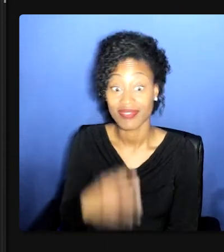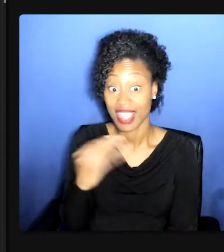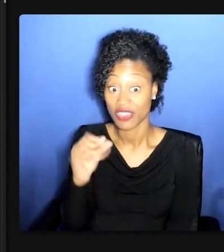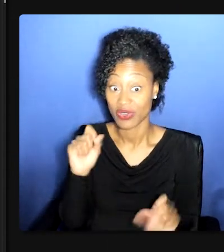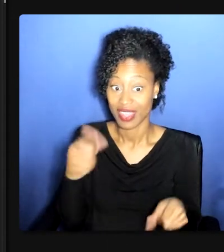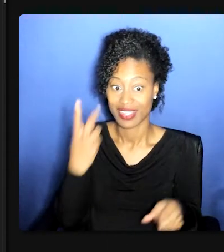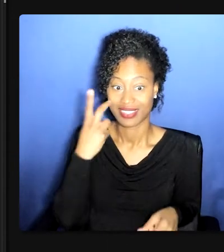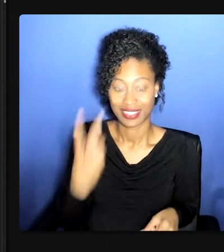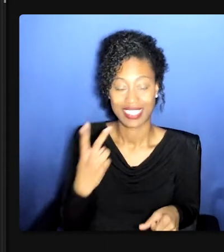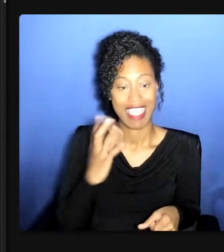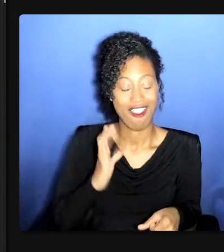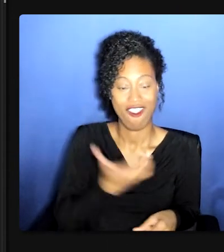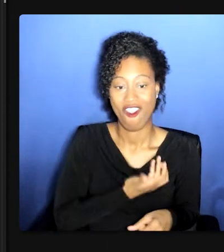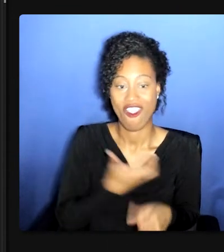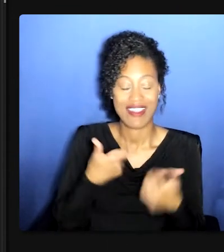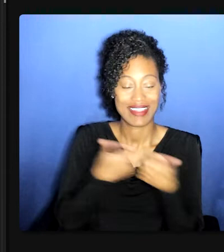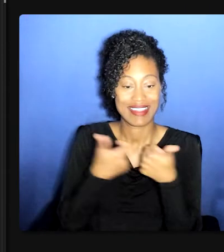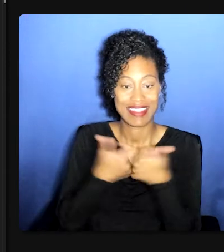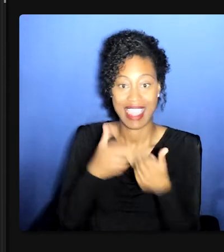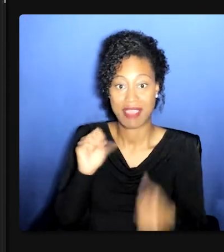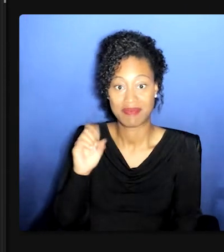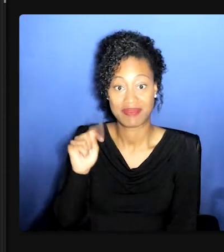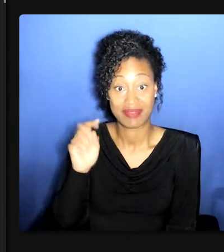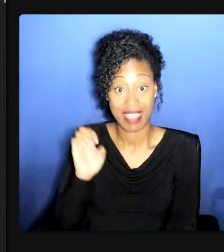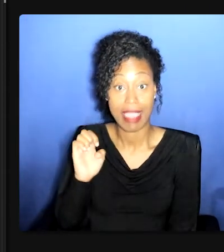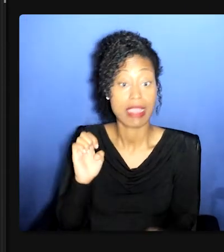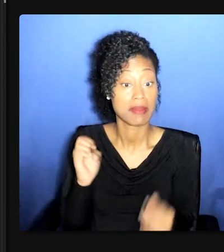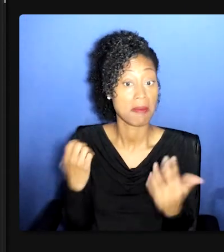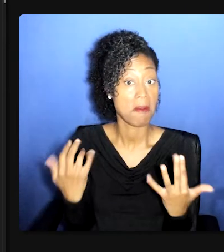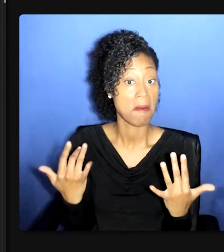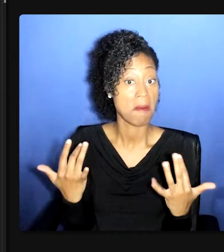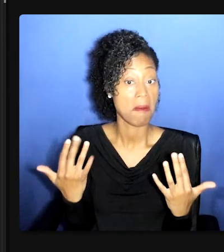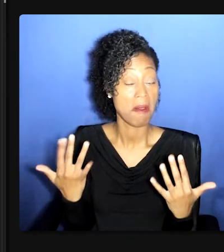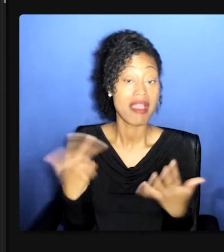Our game state is standby.